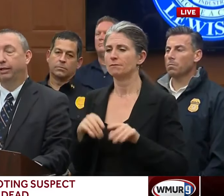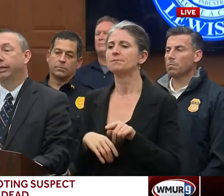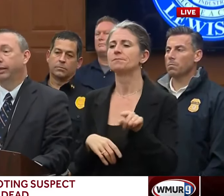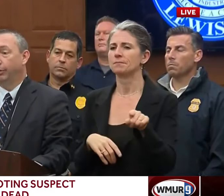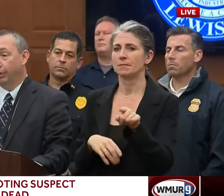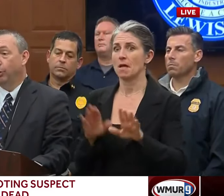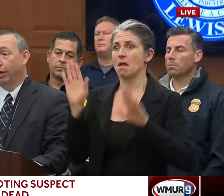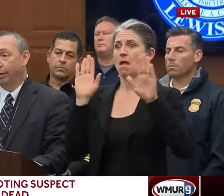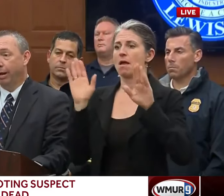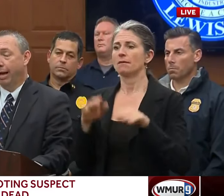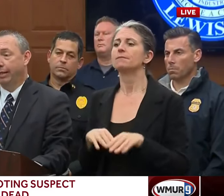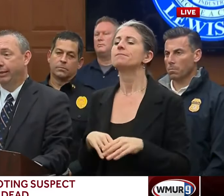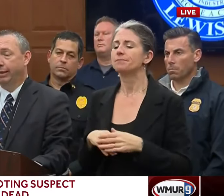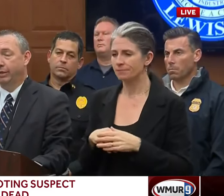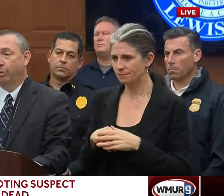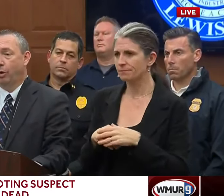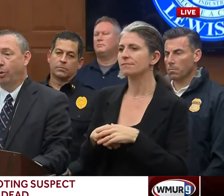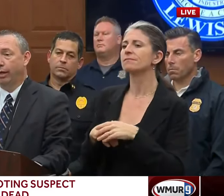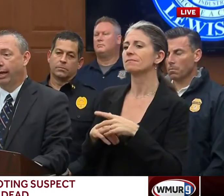I’M GOING TO TAKE A COUPLE MORE QUESTIONS.